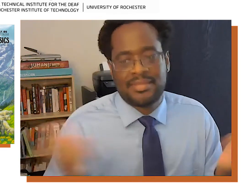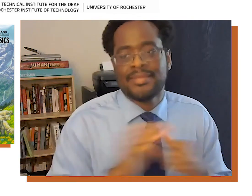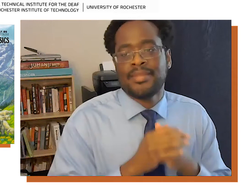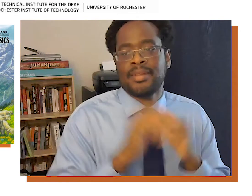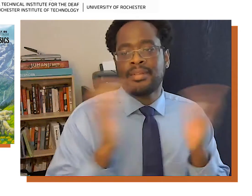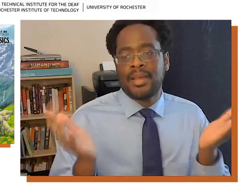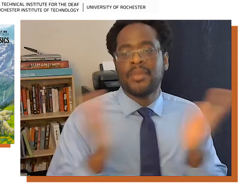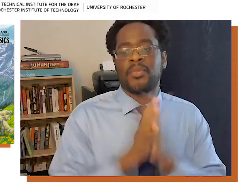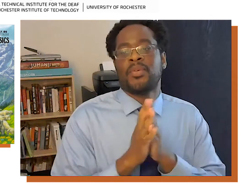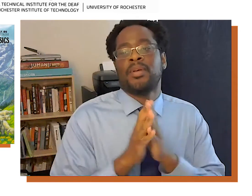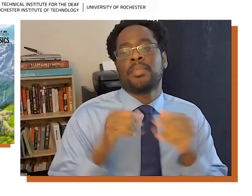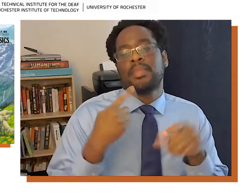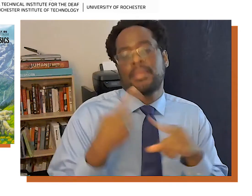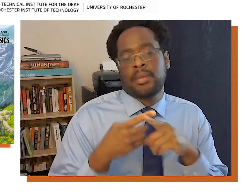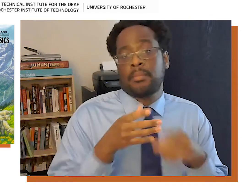on some little, white girl?"